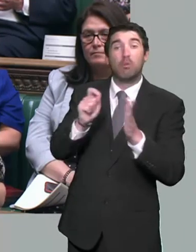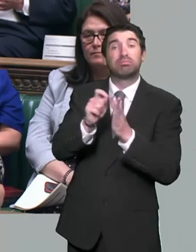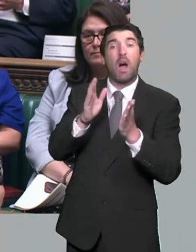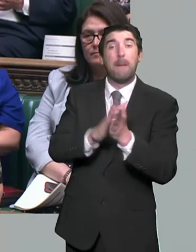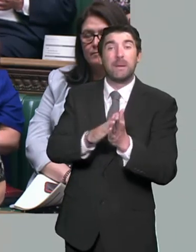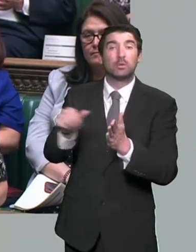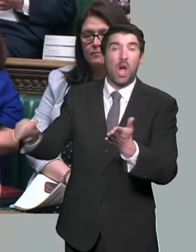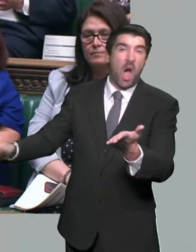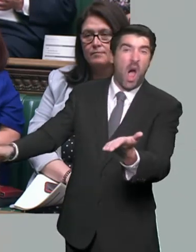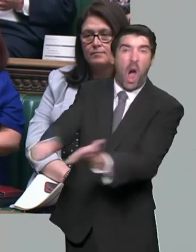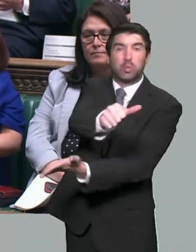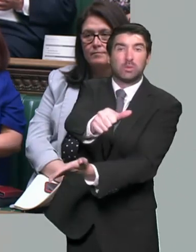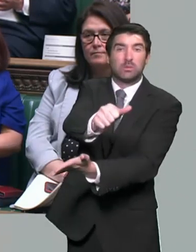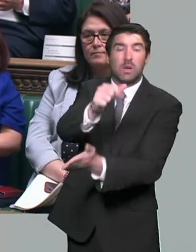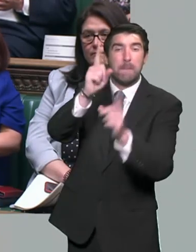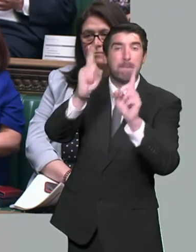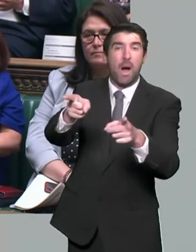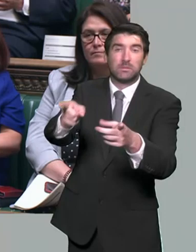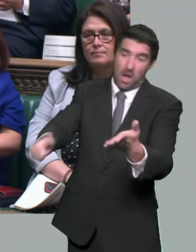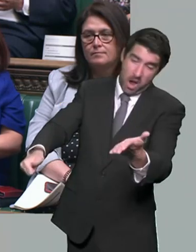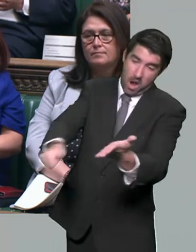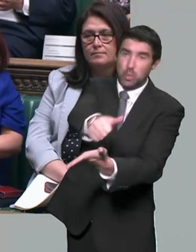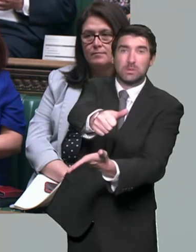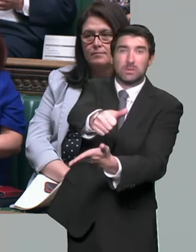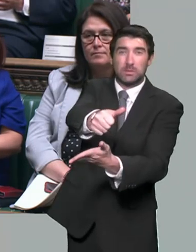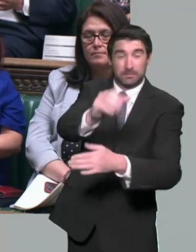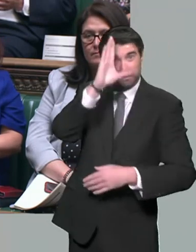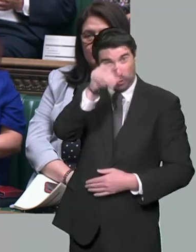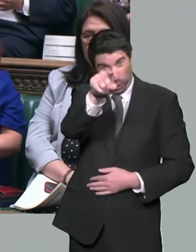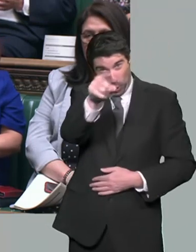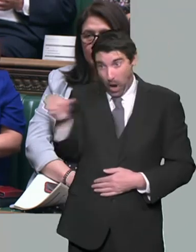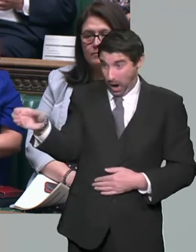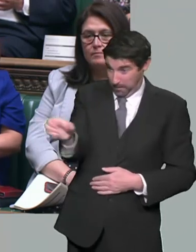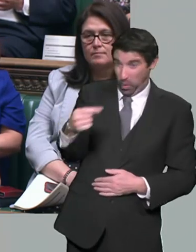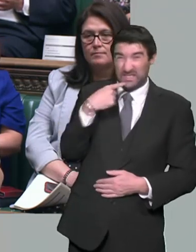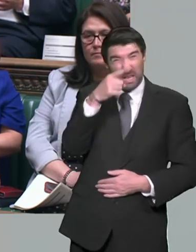If even the Prime Minister’s own tsar does not have faith in him, tell me why those who